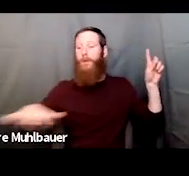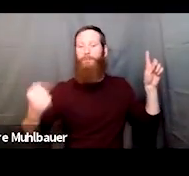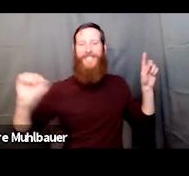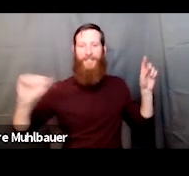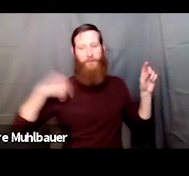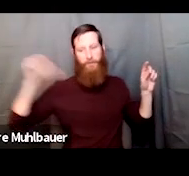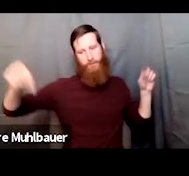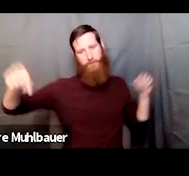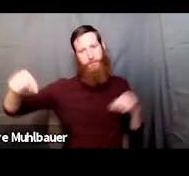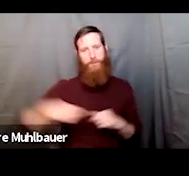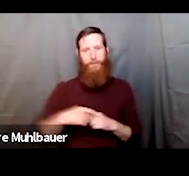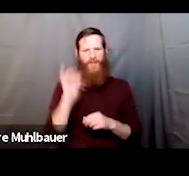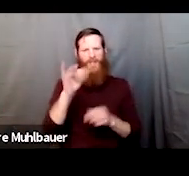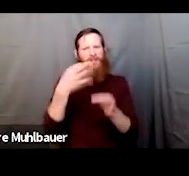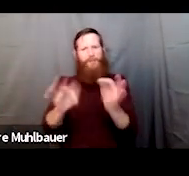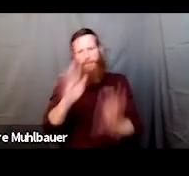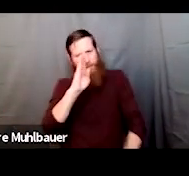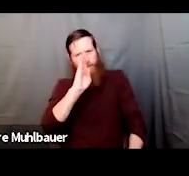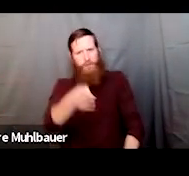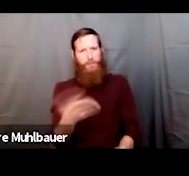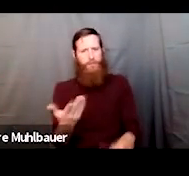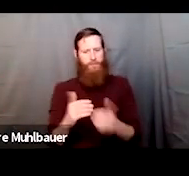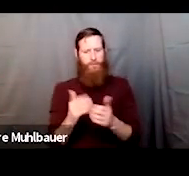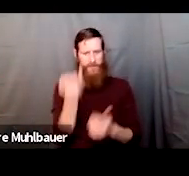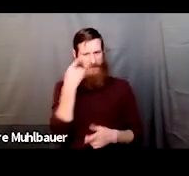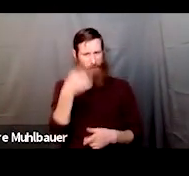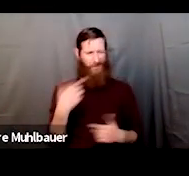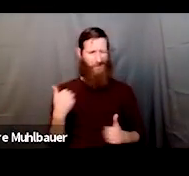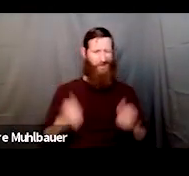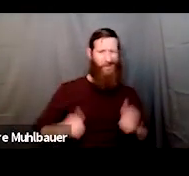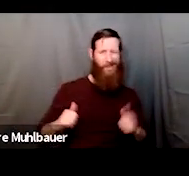so those are really simple straight forward ways that if you have uncertainty or doubt or if you are newer to travelling in the backcountry